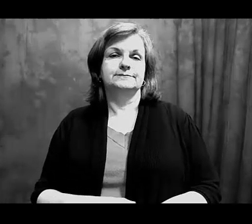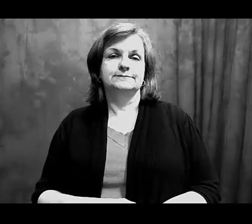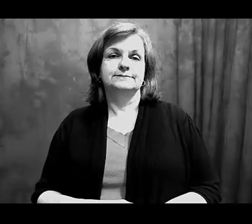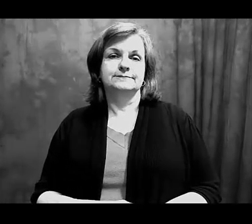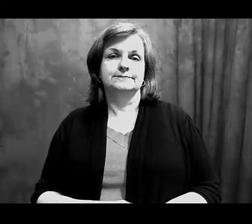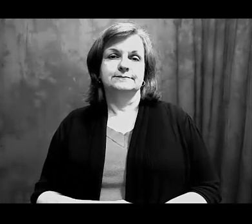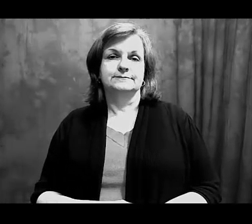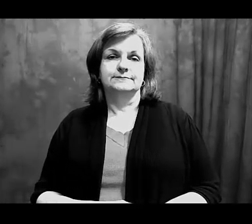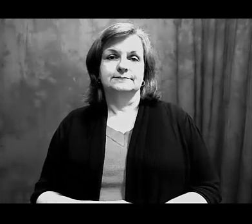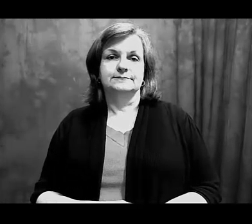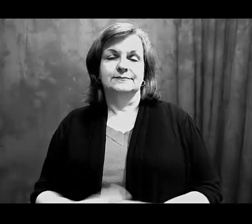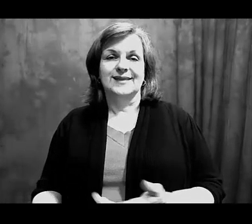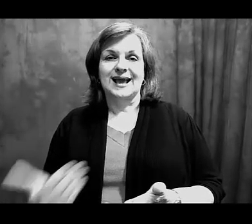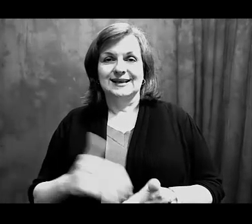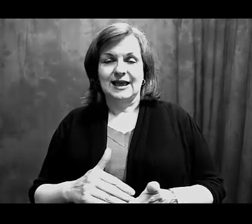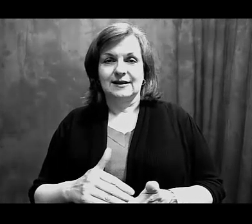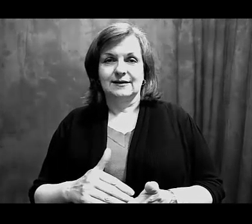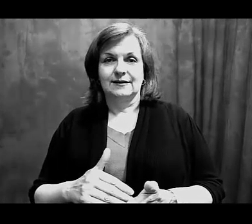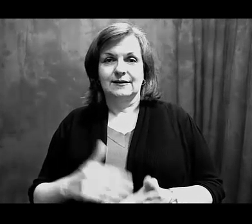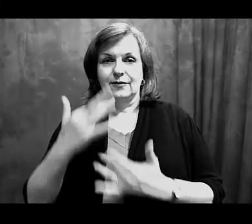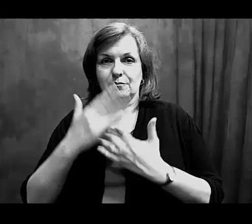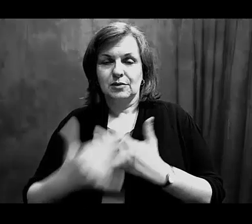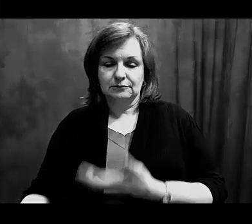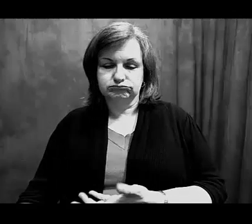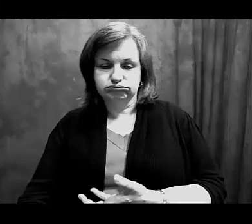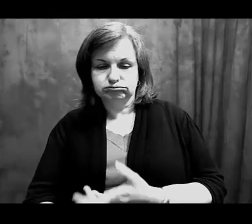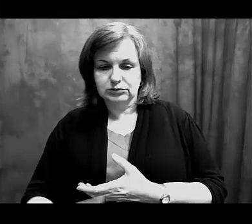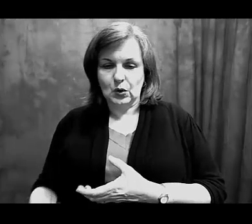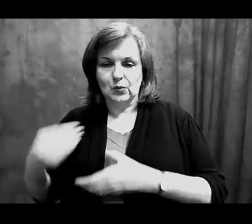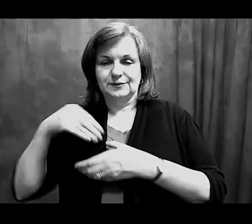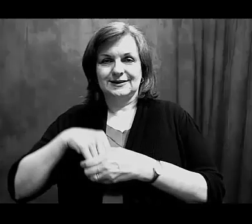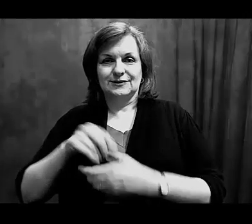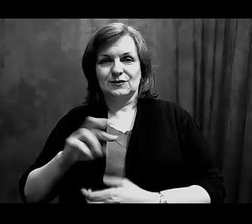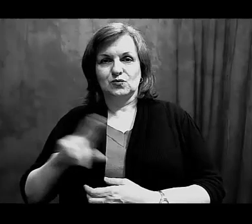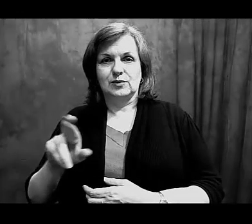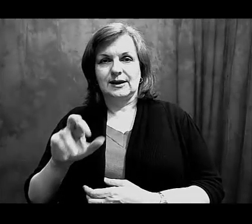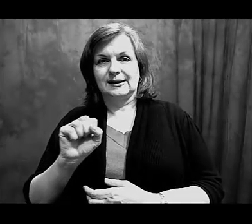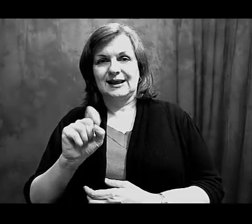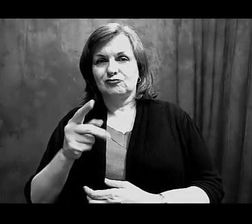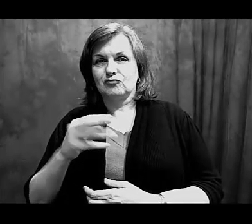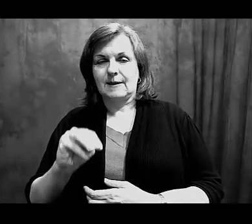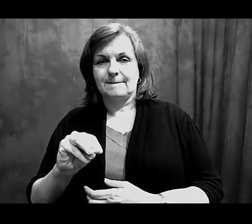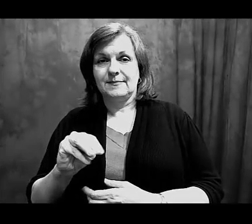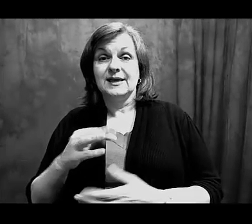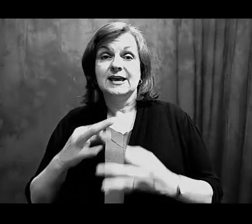return blood from the legs